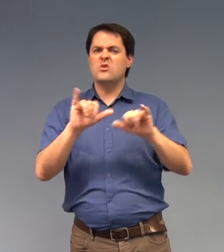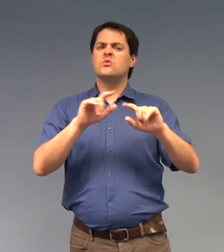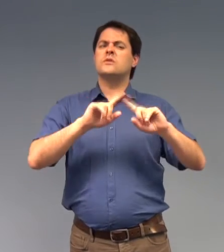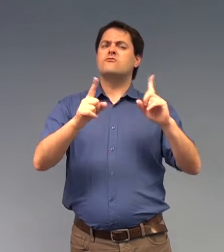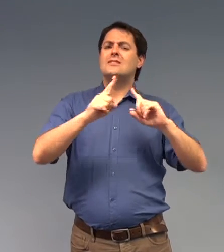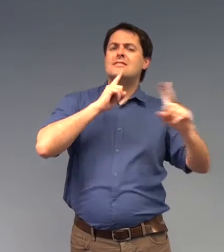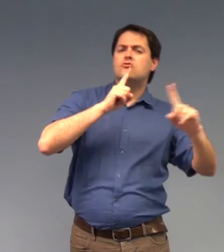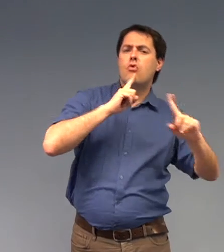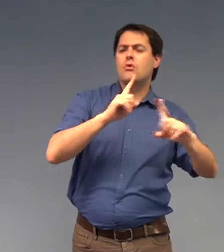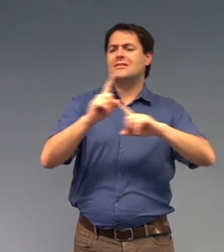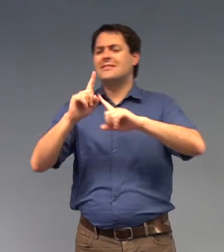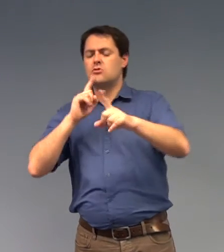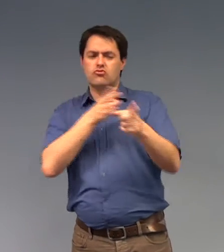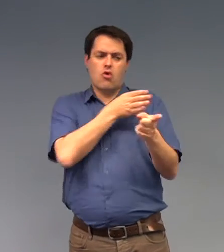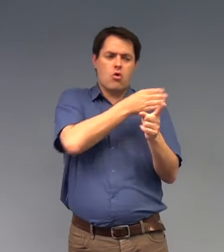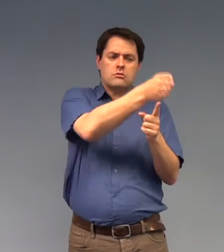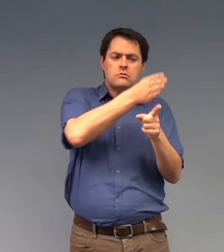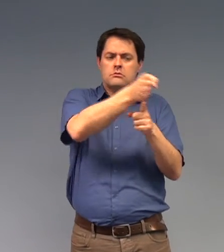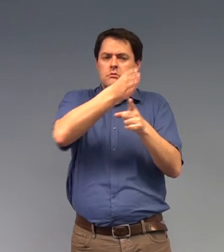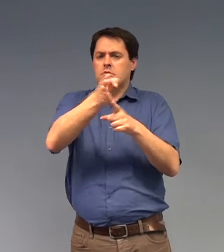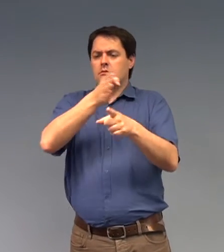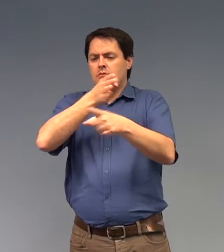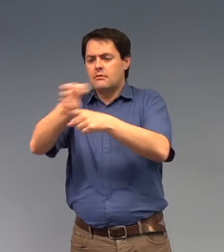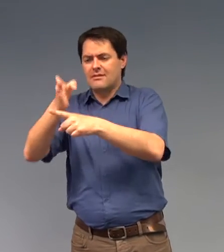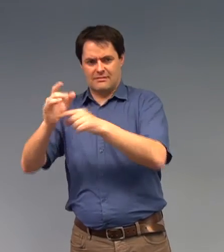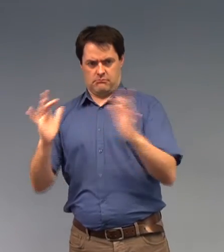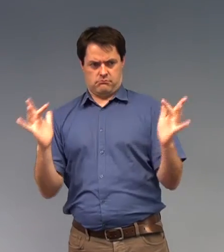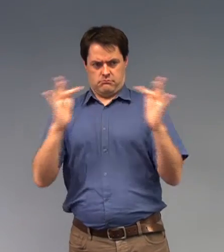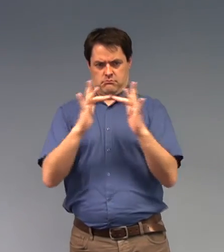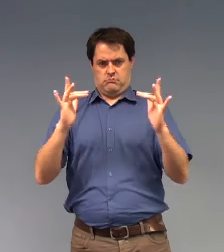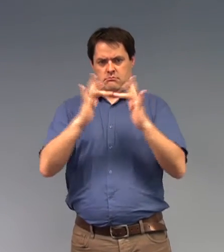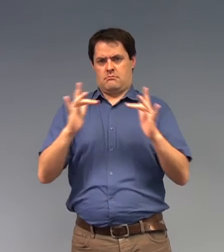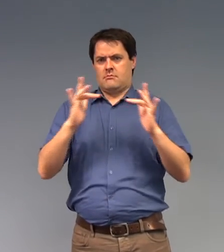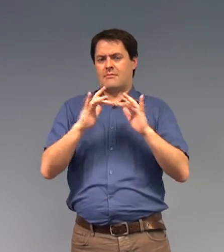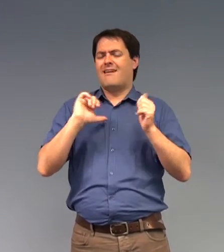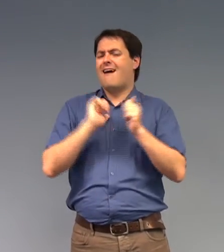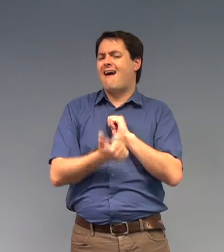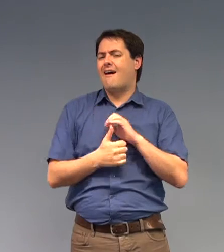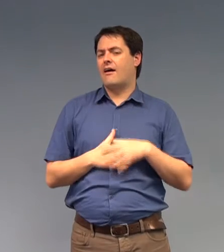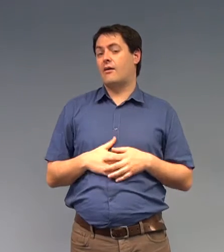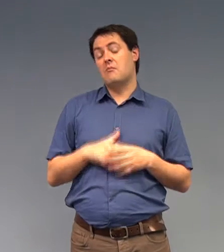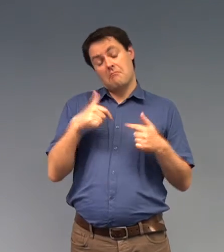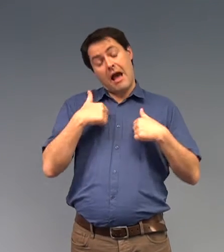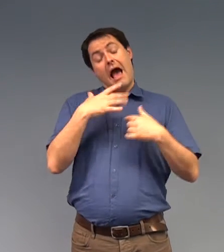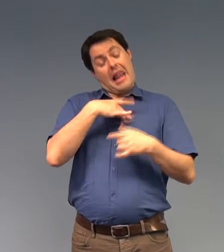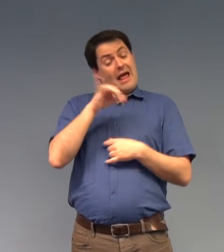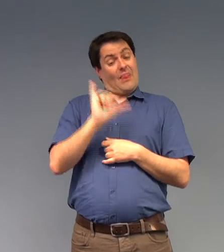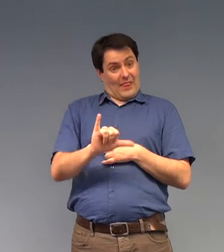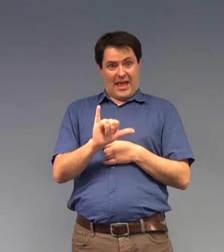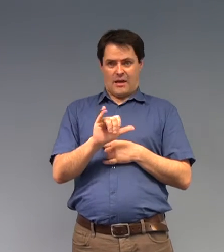has a similar understanding as the original audience. And that can happen because you have two different cultures